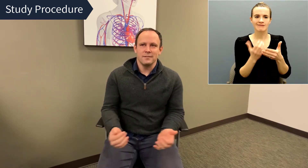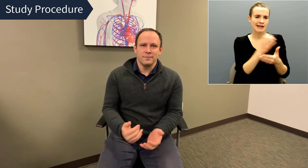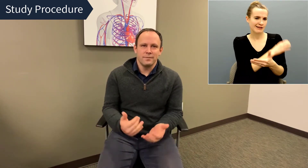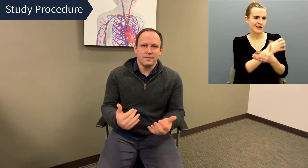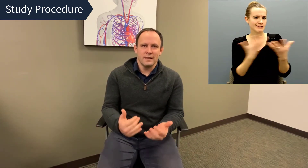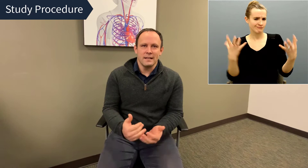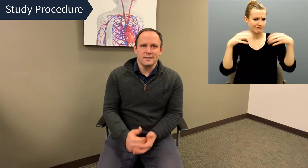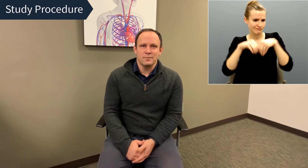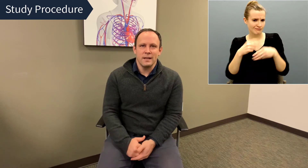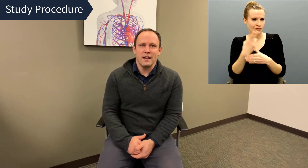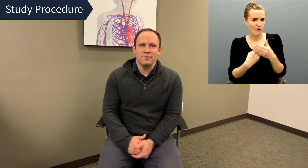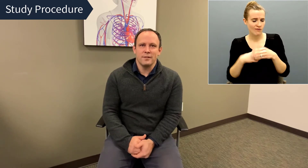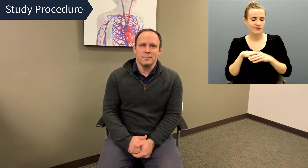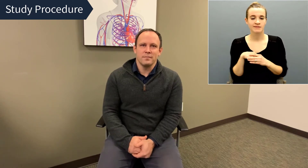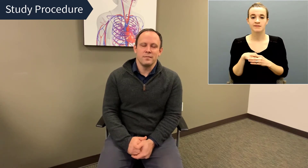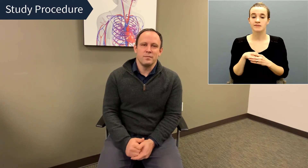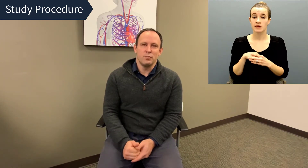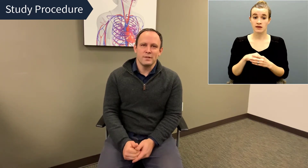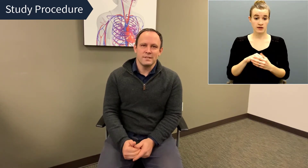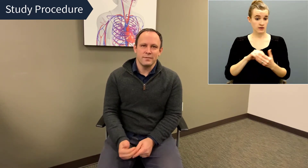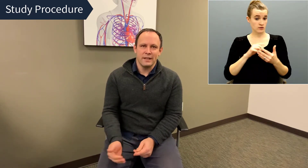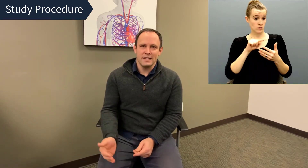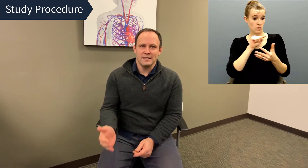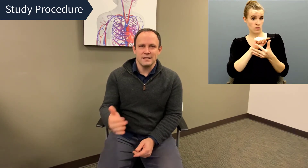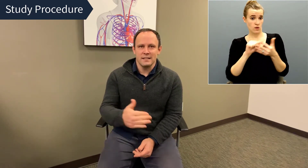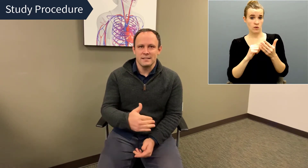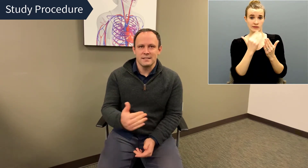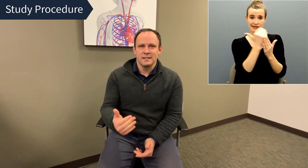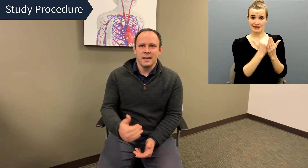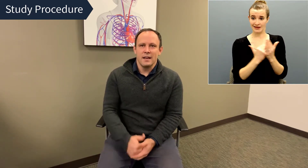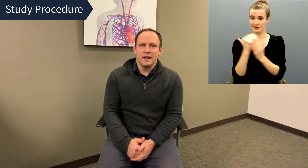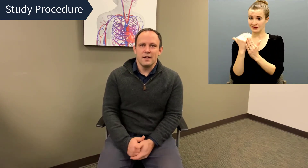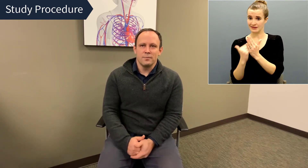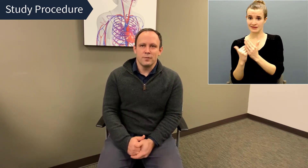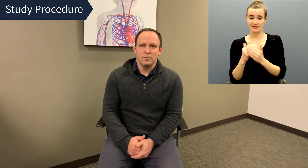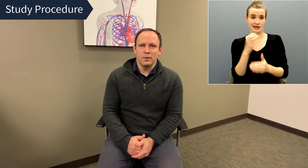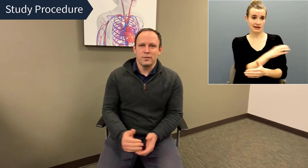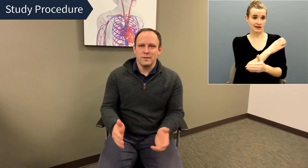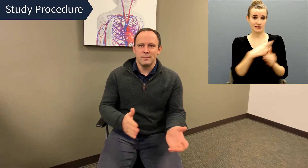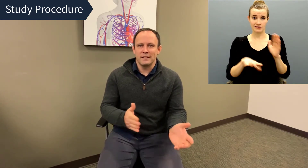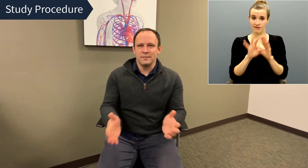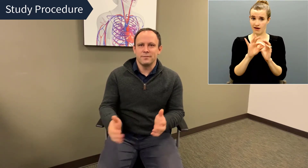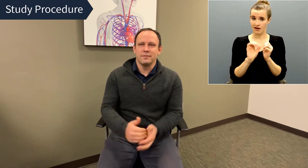of clinics we got from Board Certification lists for both respective